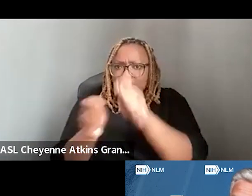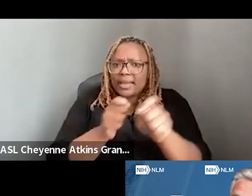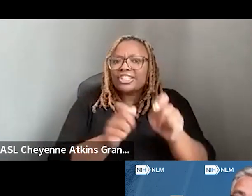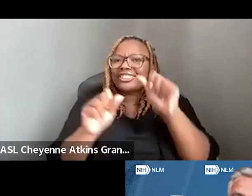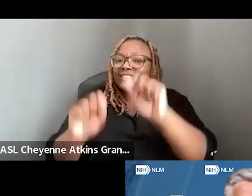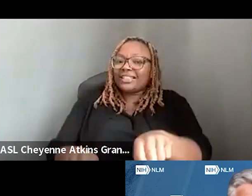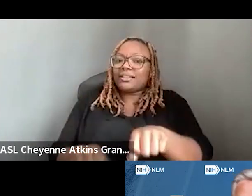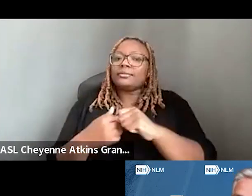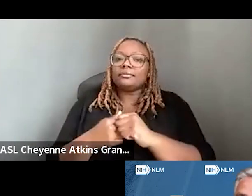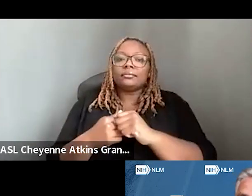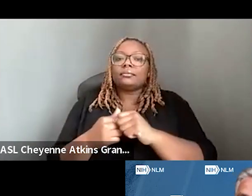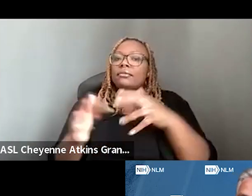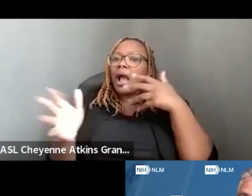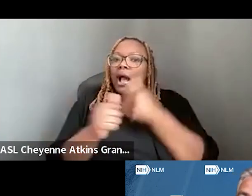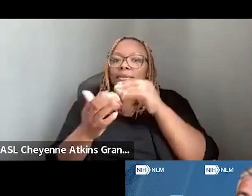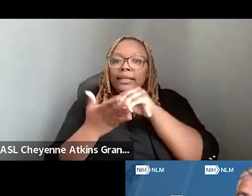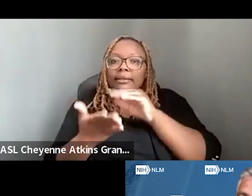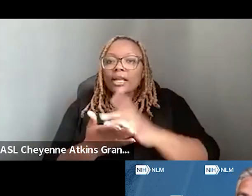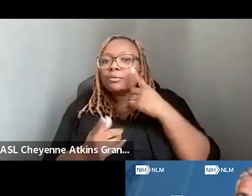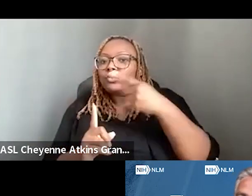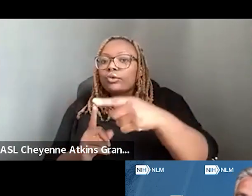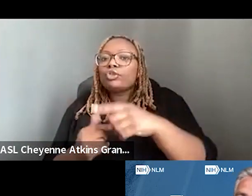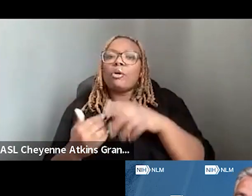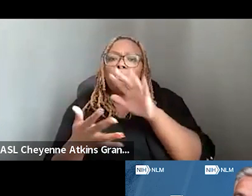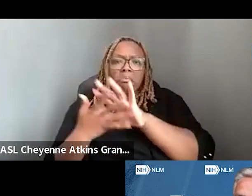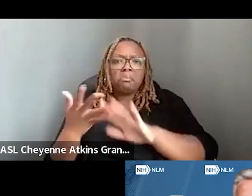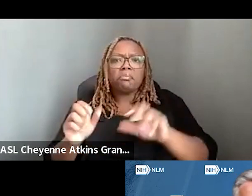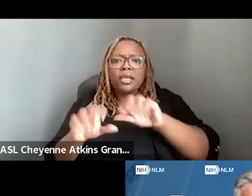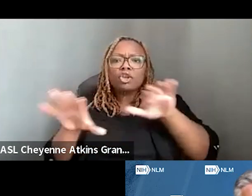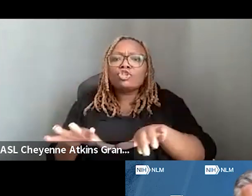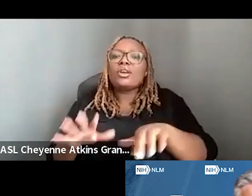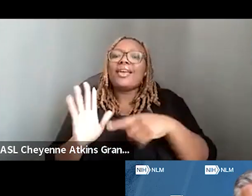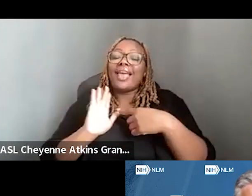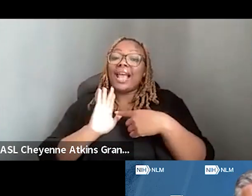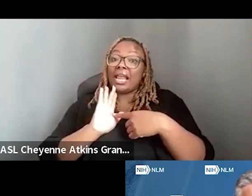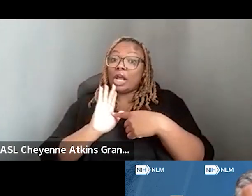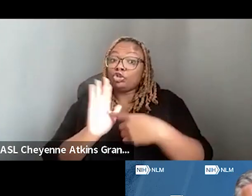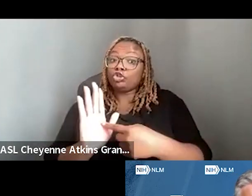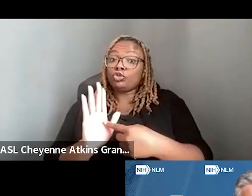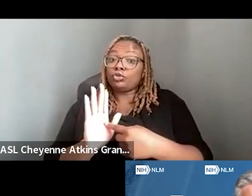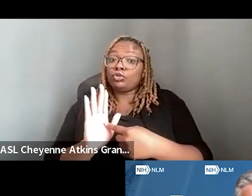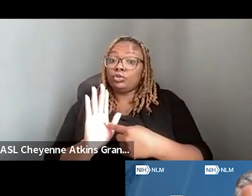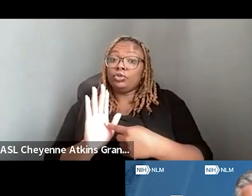You know, update documents for you, etc. And I kind of showed, we -- we made a --